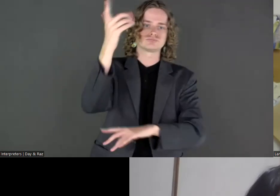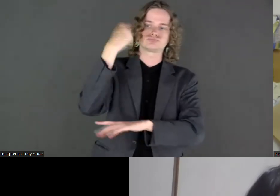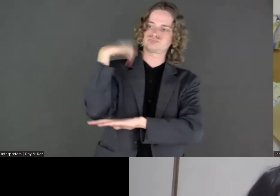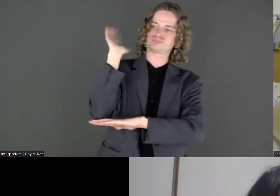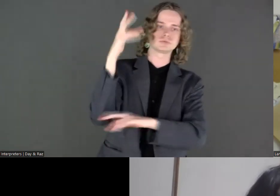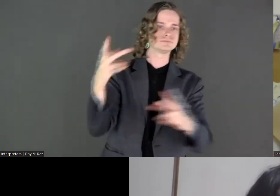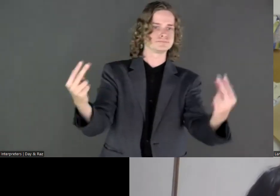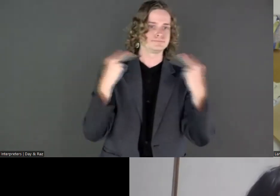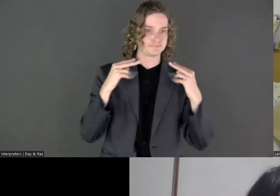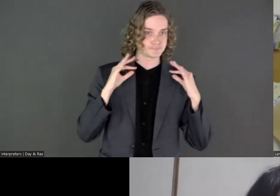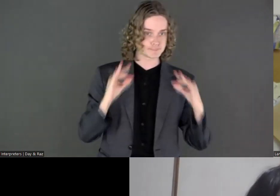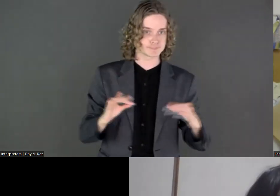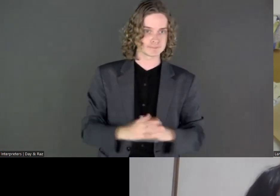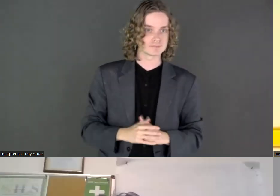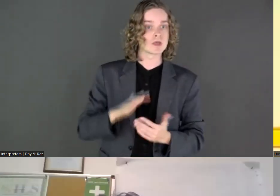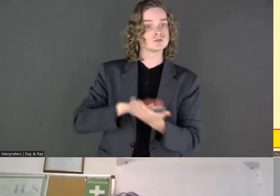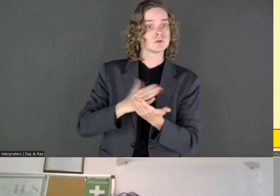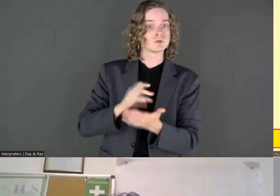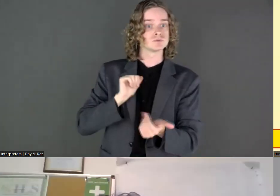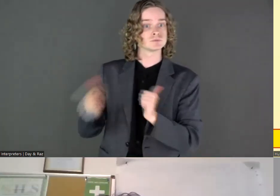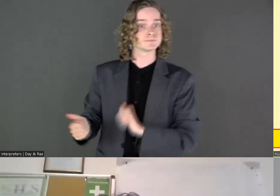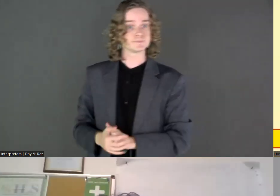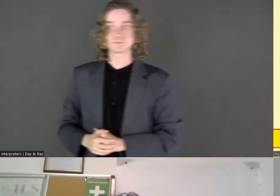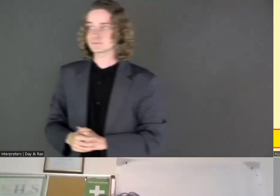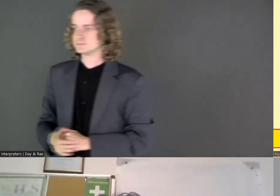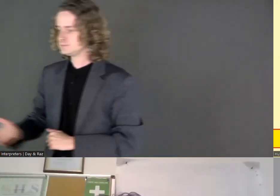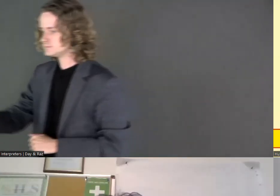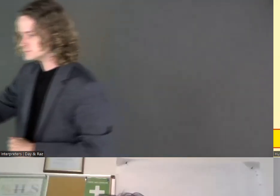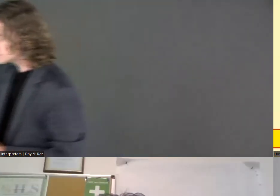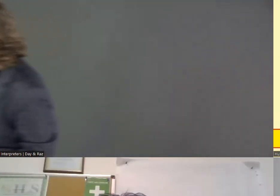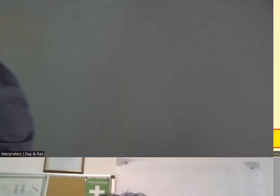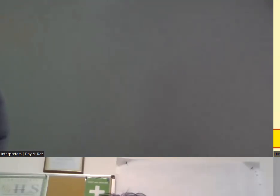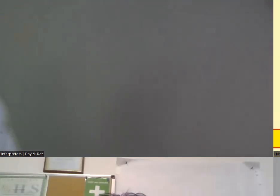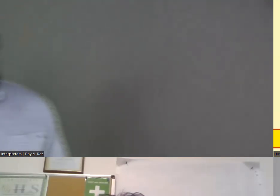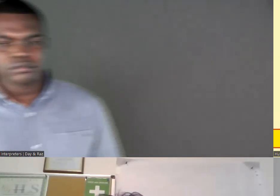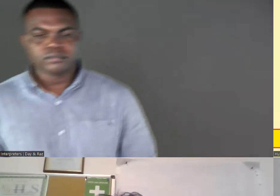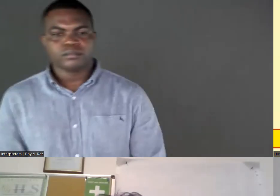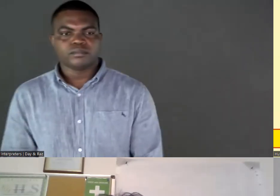to talk about the situation current situation in Ukraine, and how important it is to promote